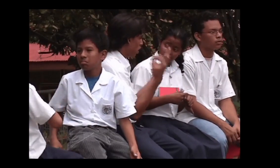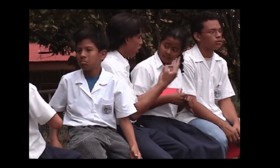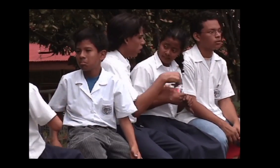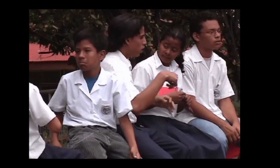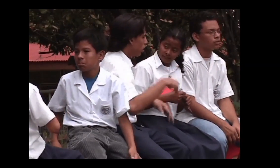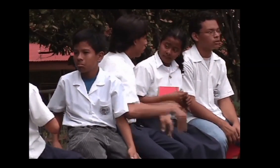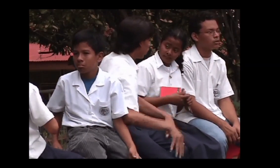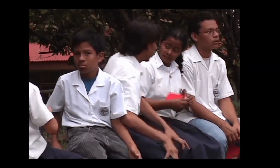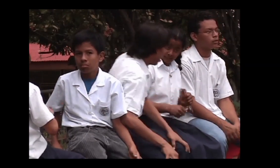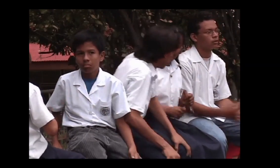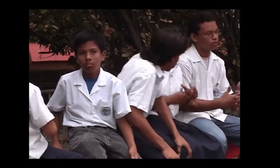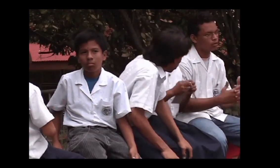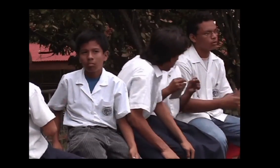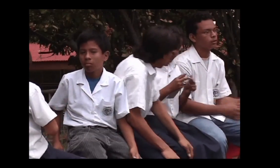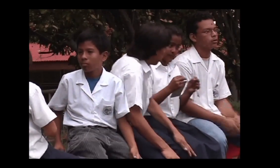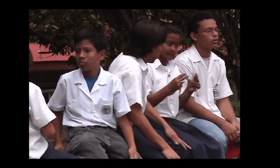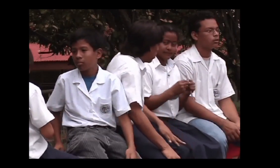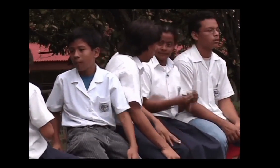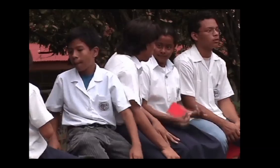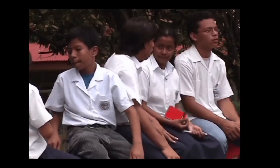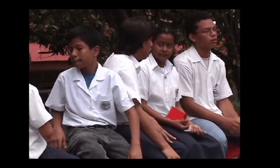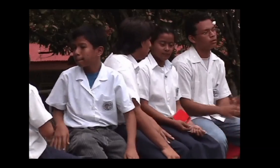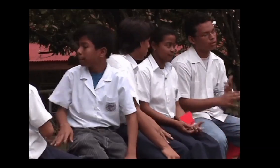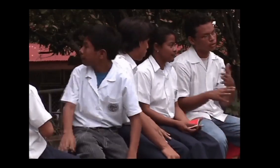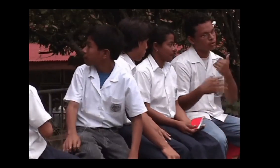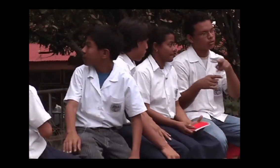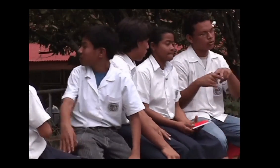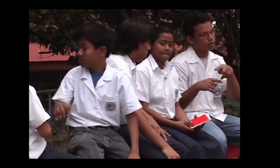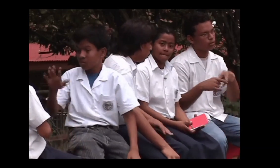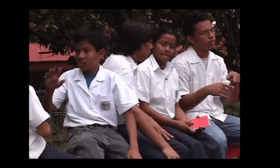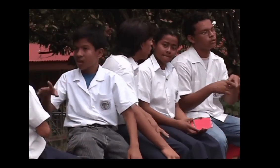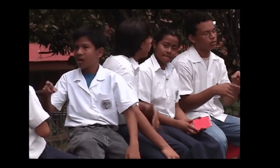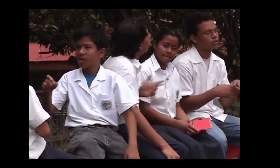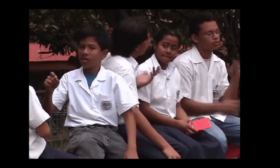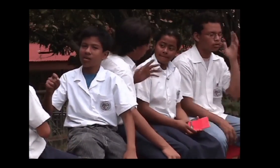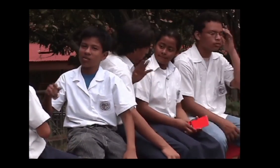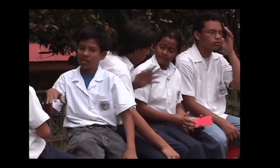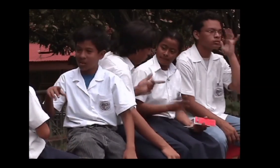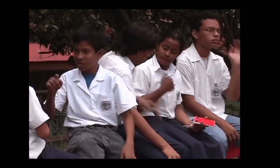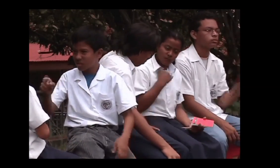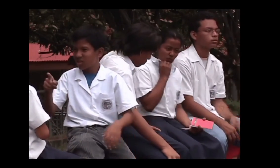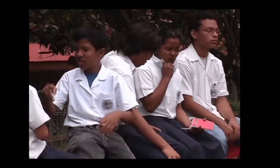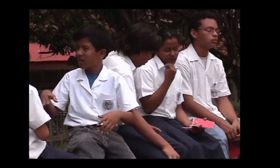time, there were about 800 signers of Nicaraguan sign language and 200 of them